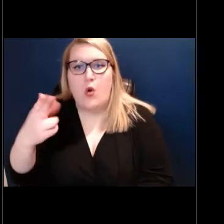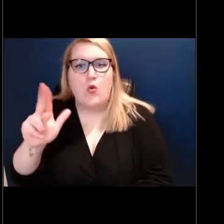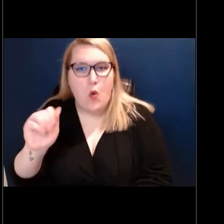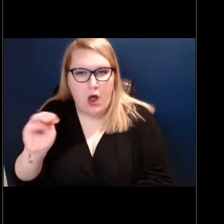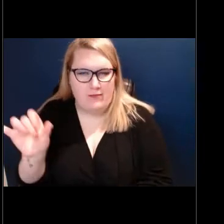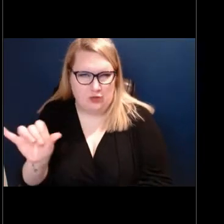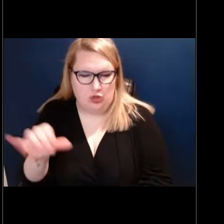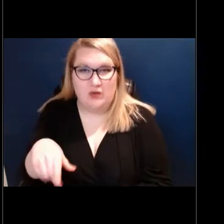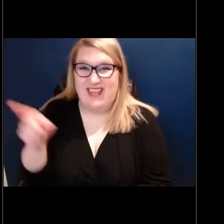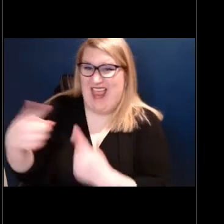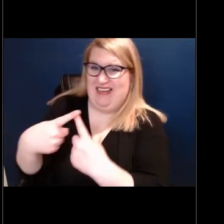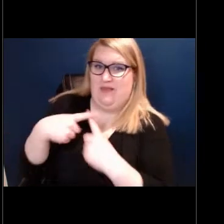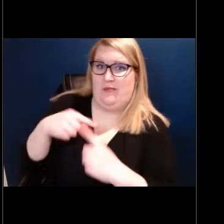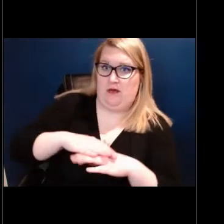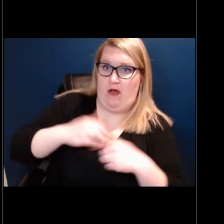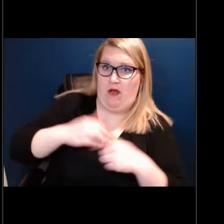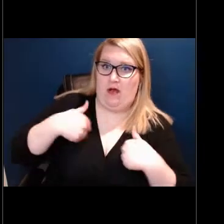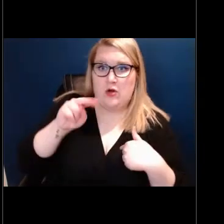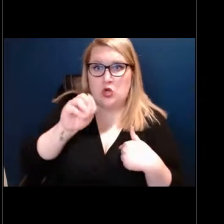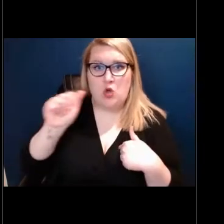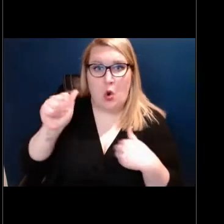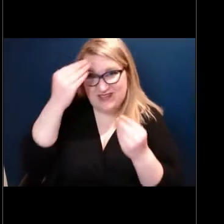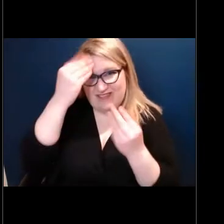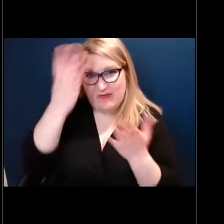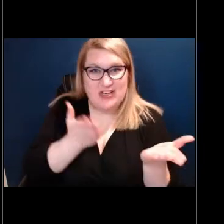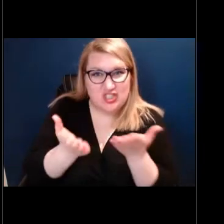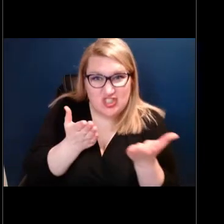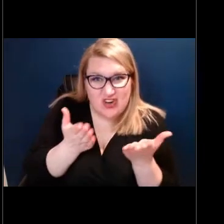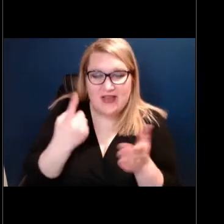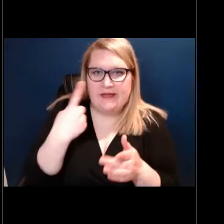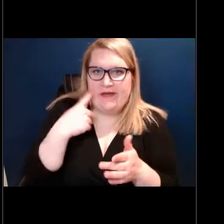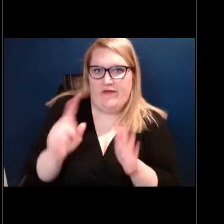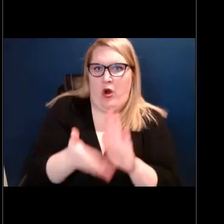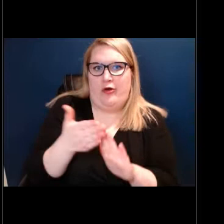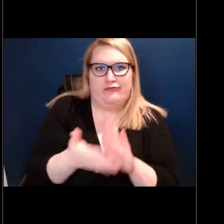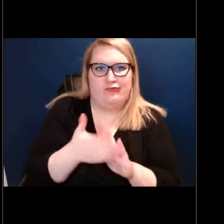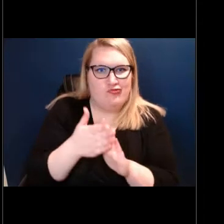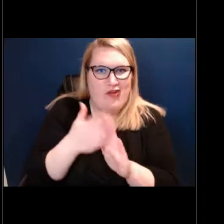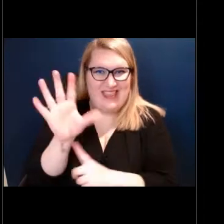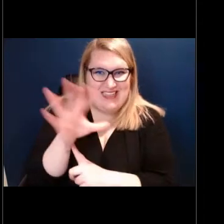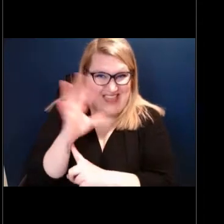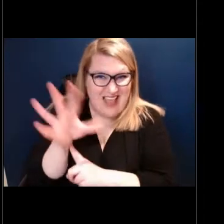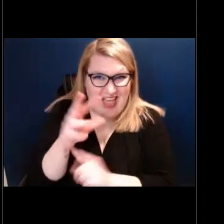NOAA Satellite and Information Service, to run those satellites for them. So they're getting the information from us